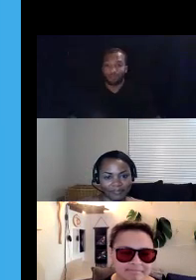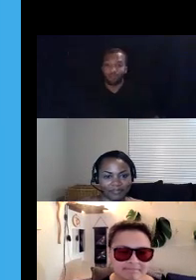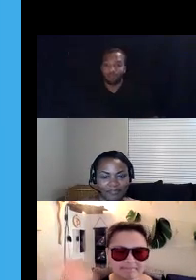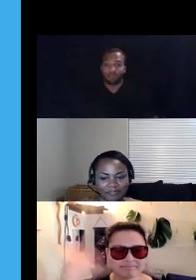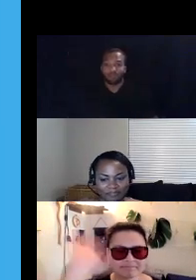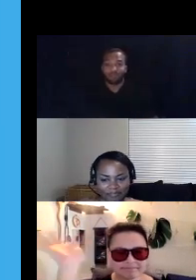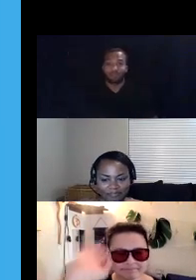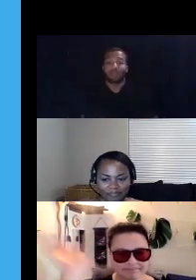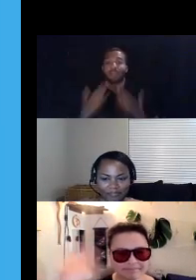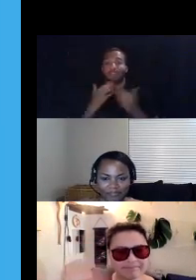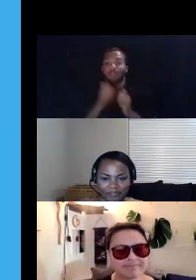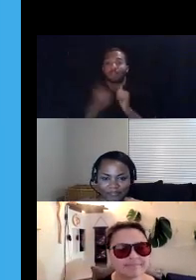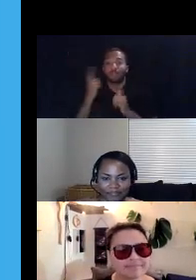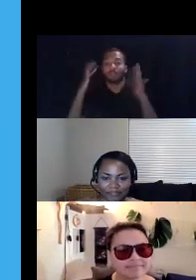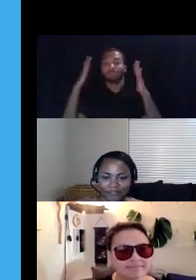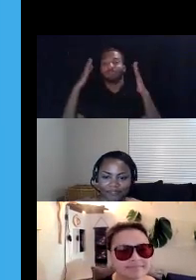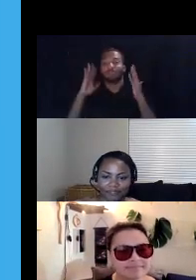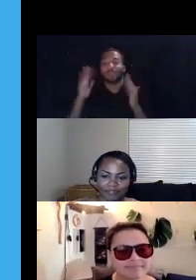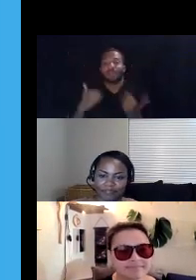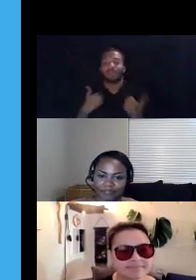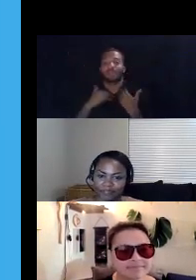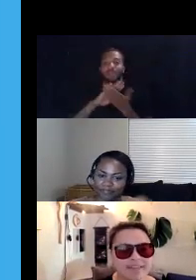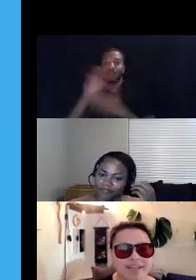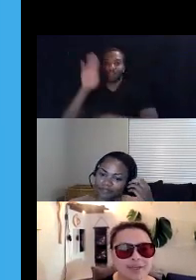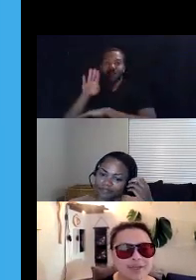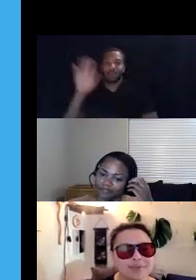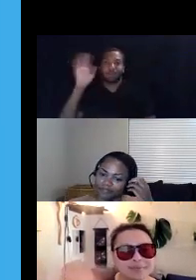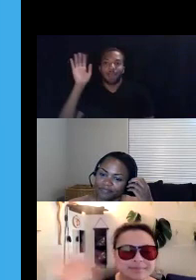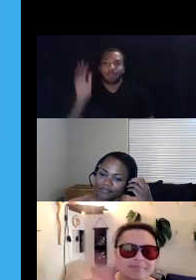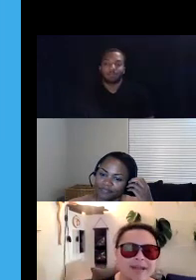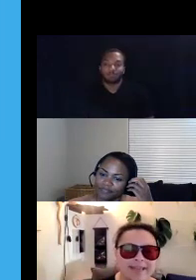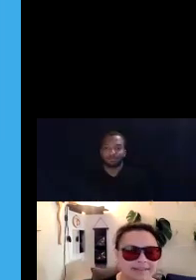Thank you everyone. Have a good evening. [Michael] Thank you. Thank you. Bye.